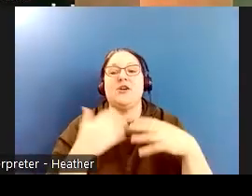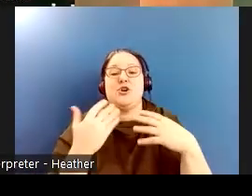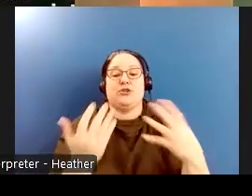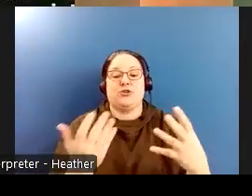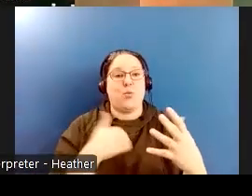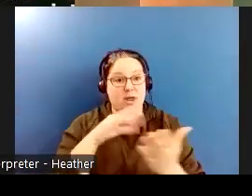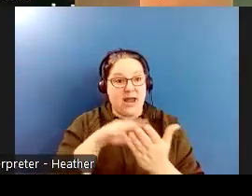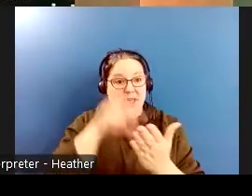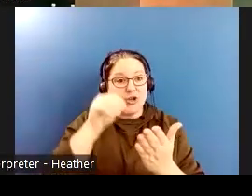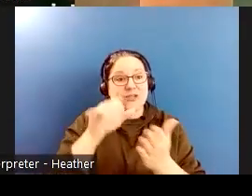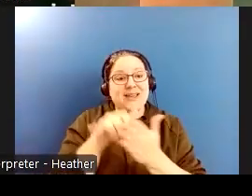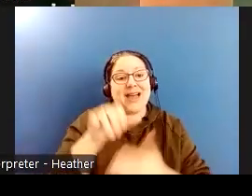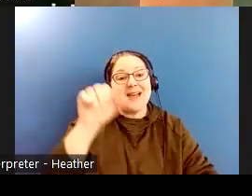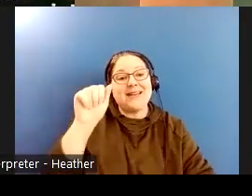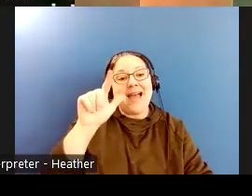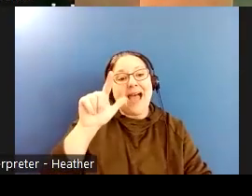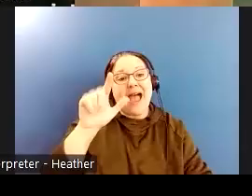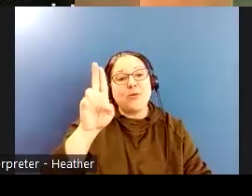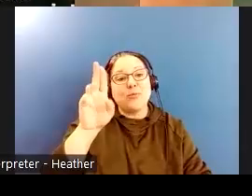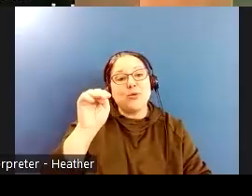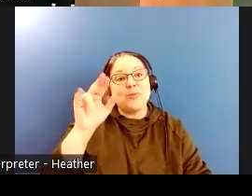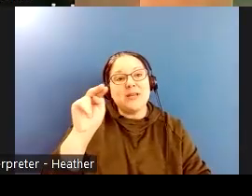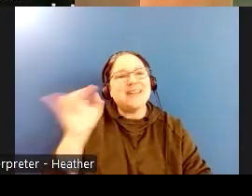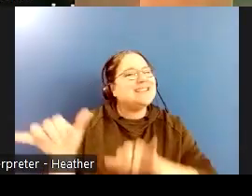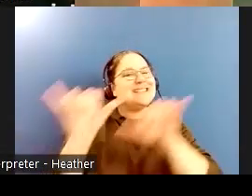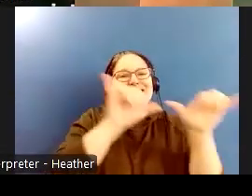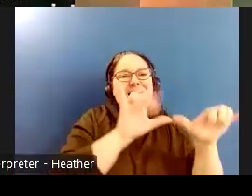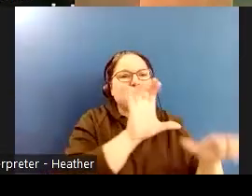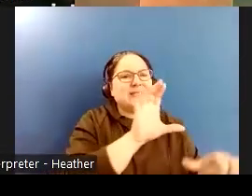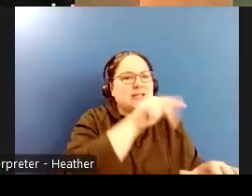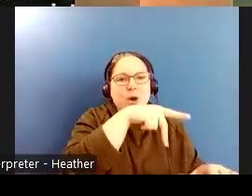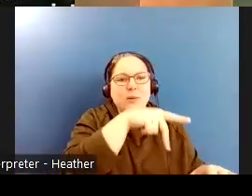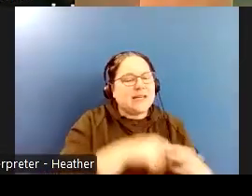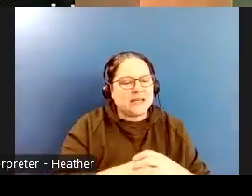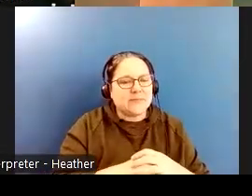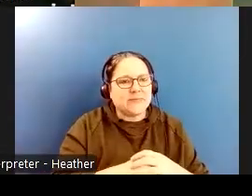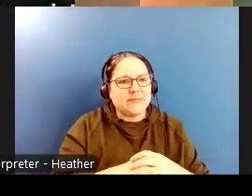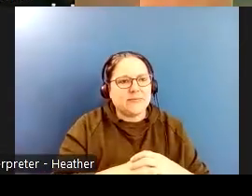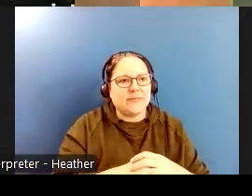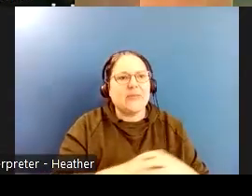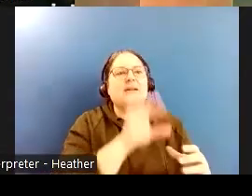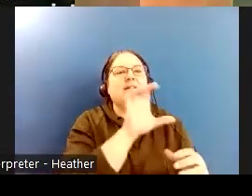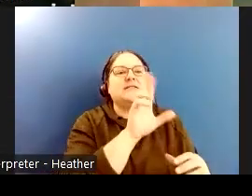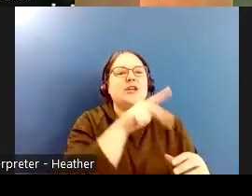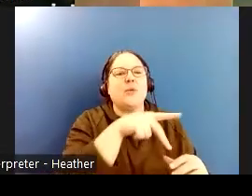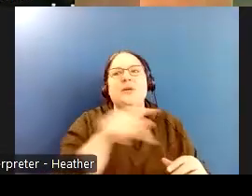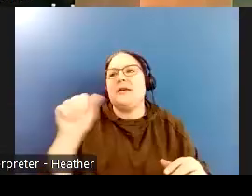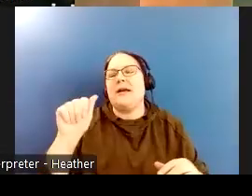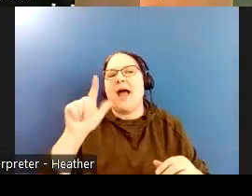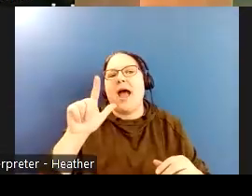that albiman pretty much does the same thing as CRP. Now you know CRP albiman let me tell you why